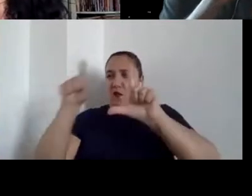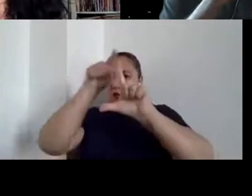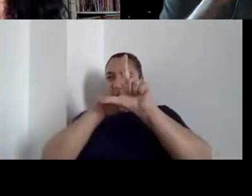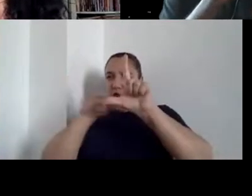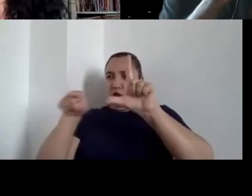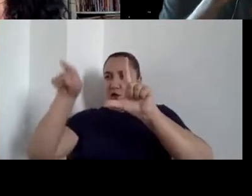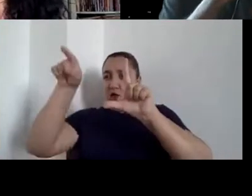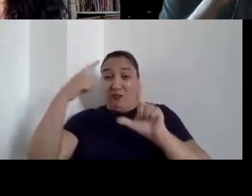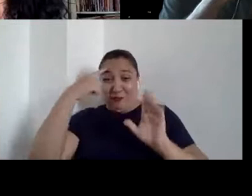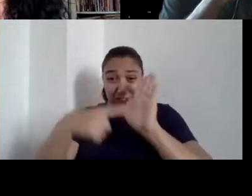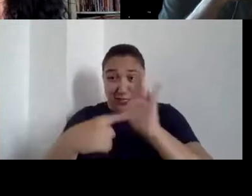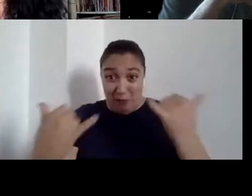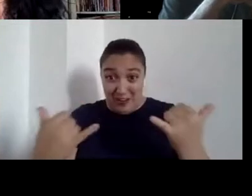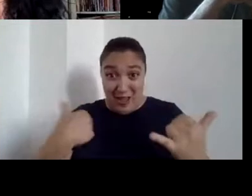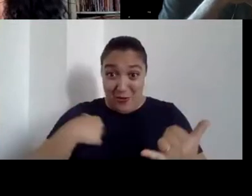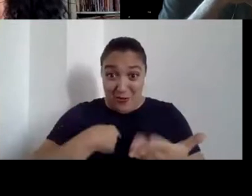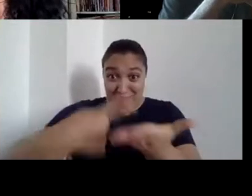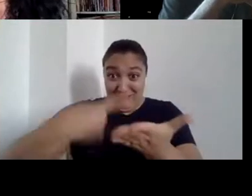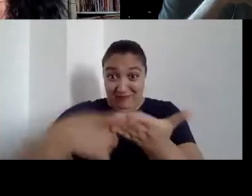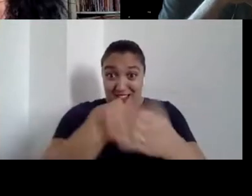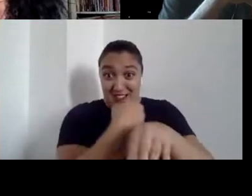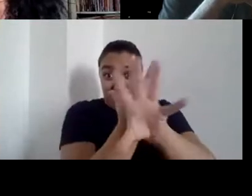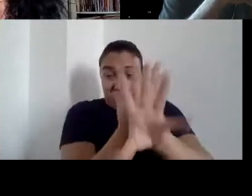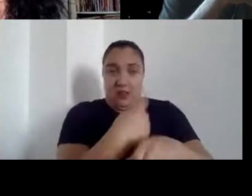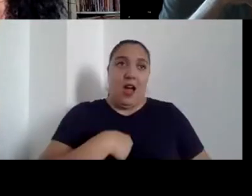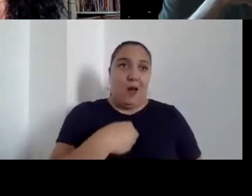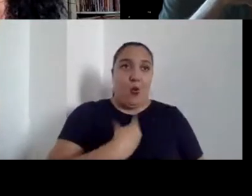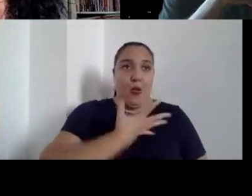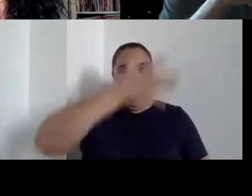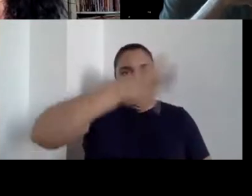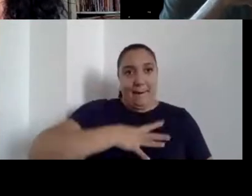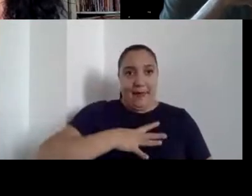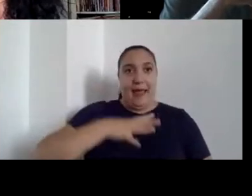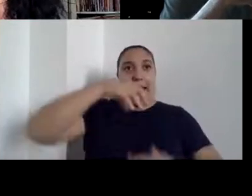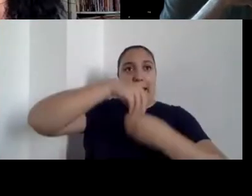conversation in, I'm just a white guy in a spaceship, but you can see the box around